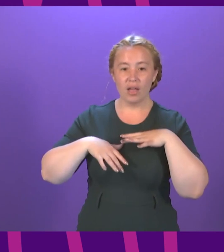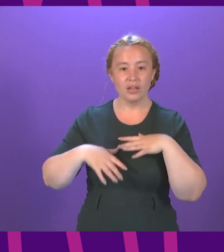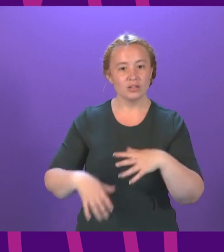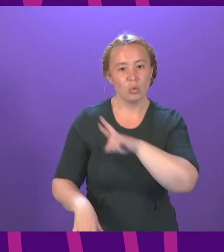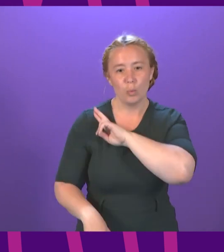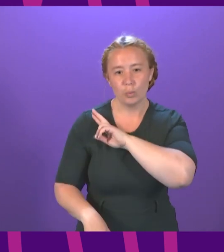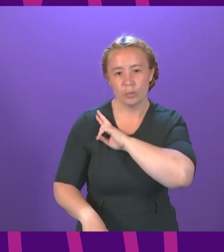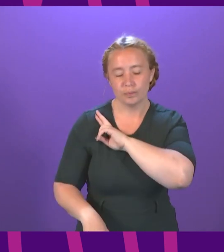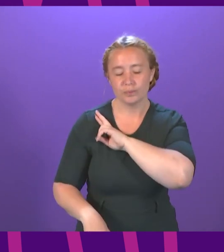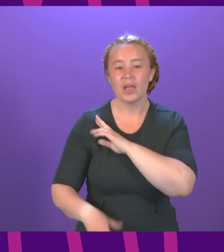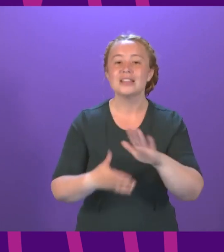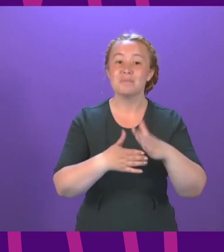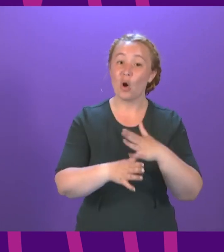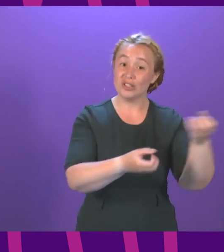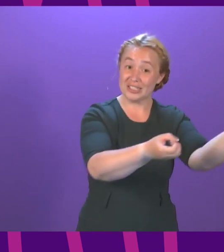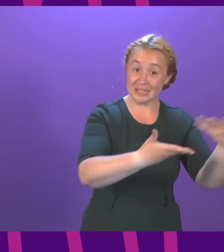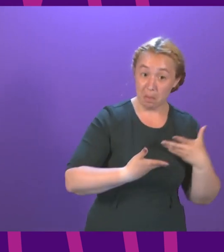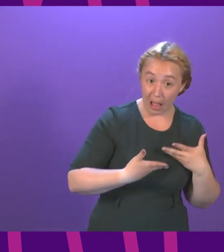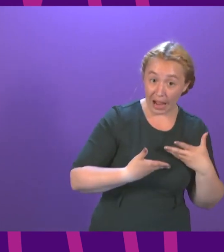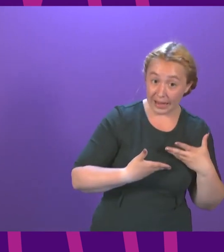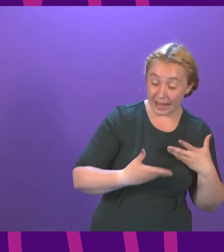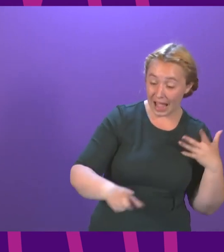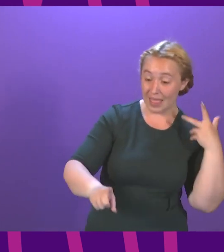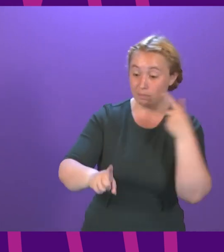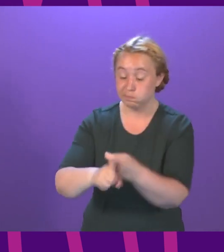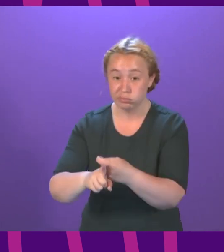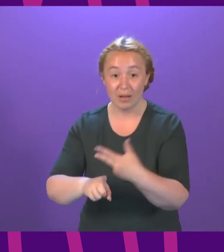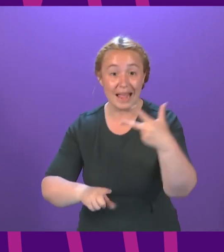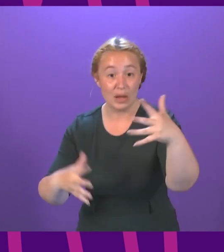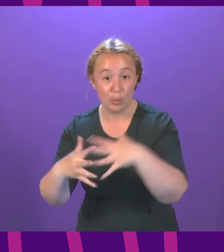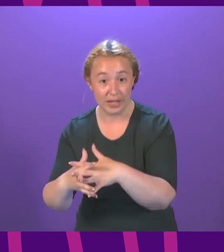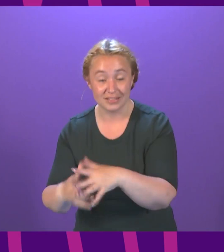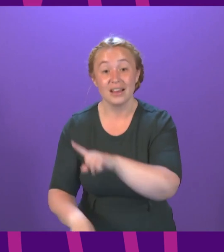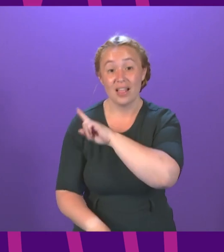set out, supply and the dosing interval. We are vaccinating people as quickly as those constraints